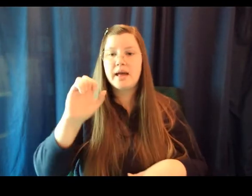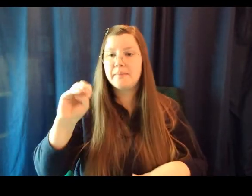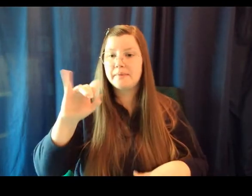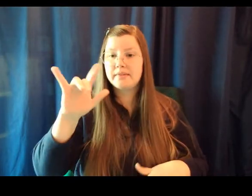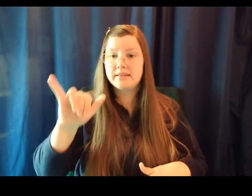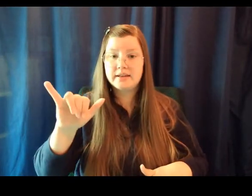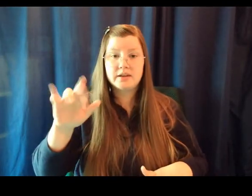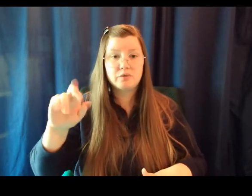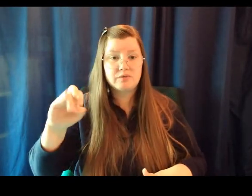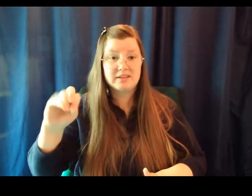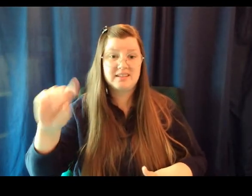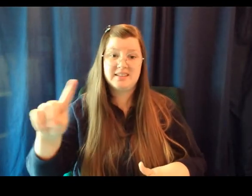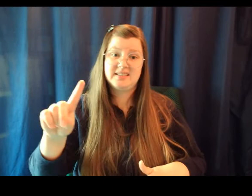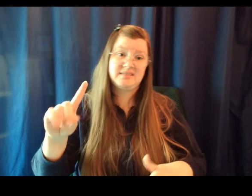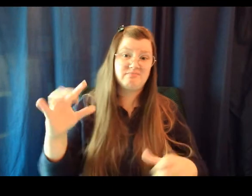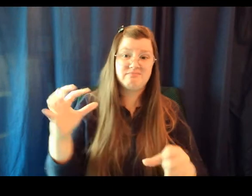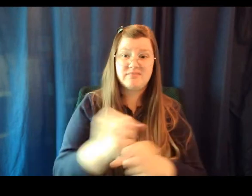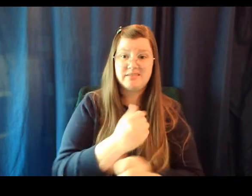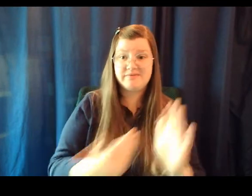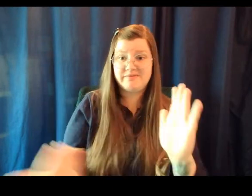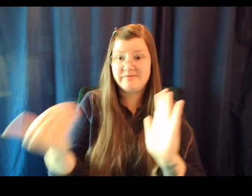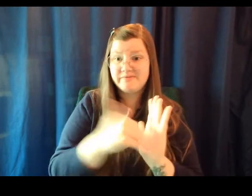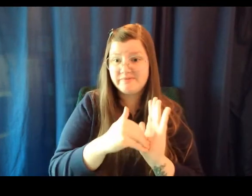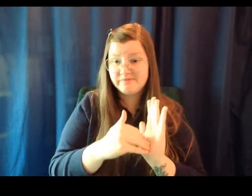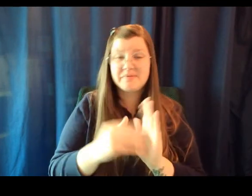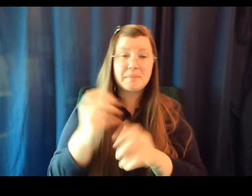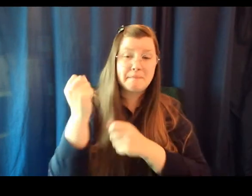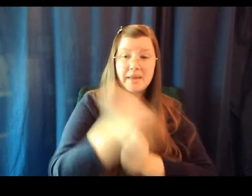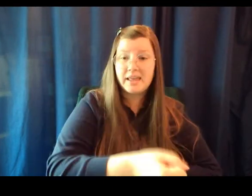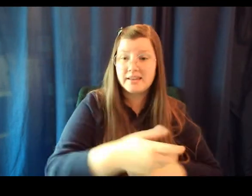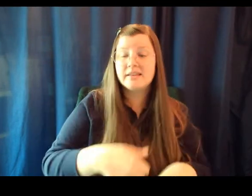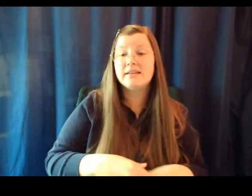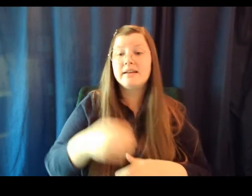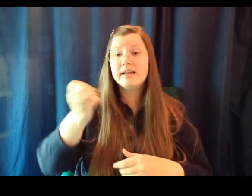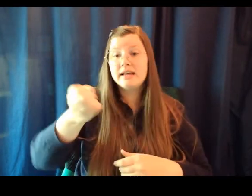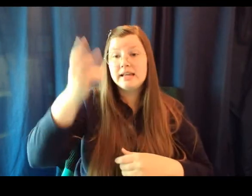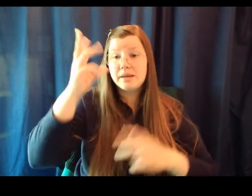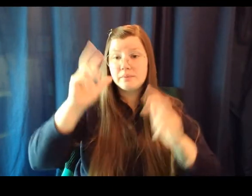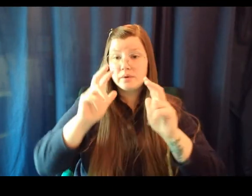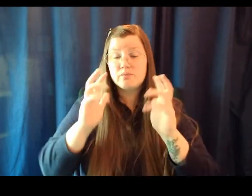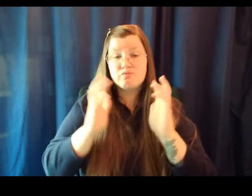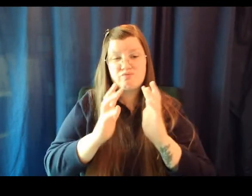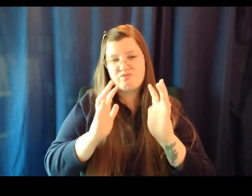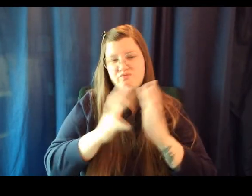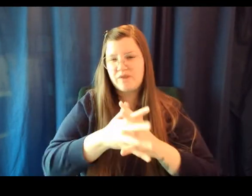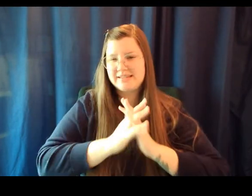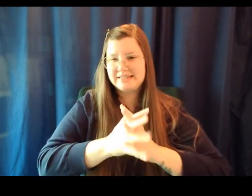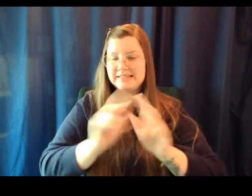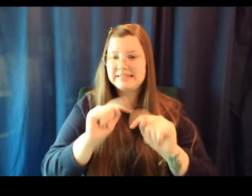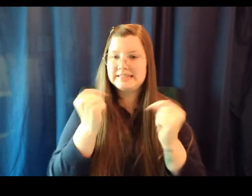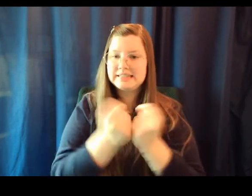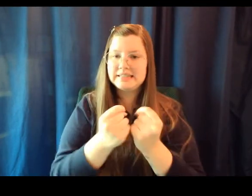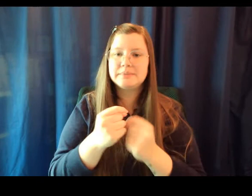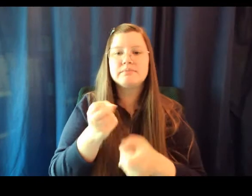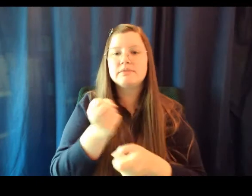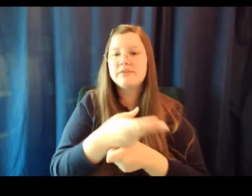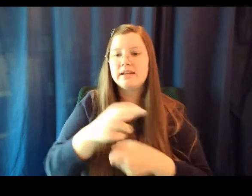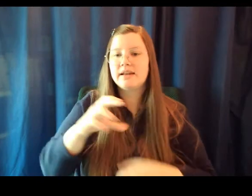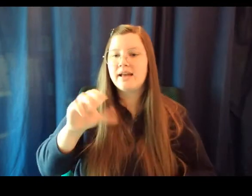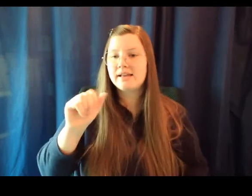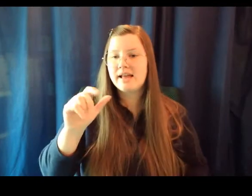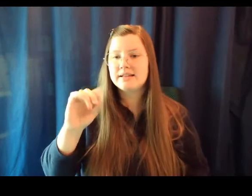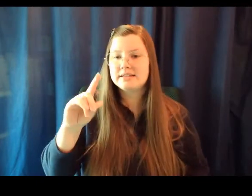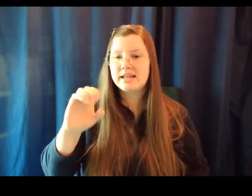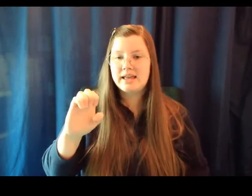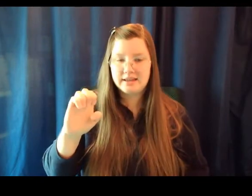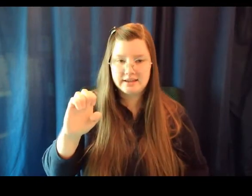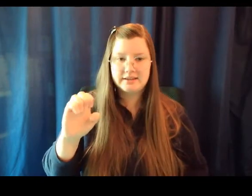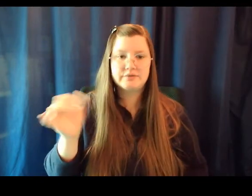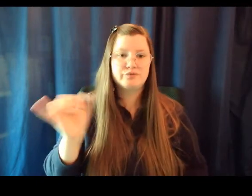EW Wrestling defeated Cascade on Tuesday 44-21 Winning matches for EW: Baylor Dekinger, George